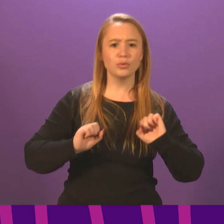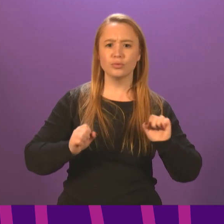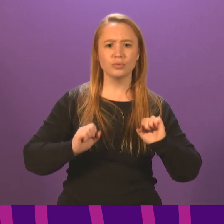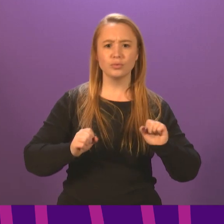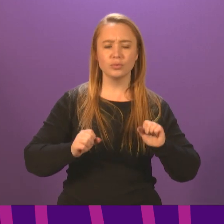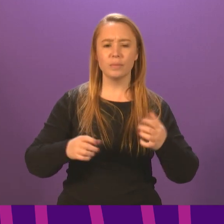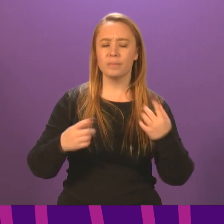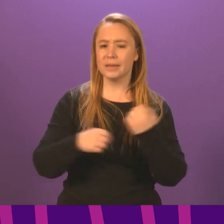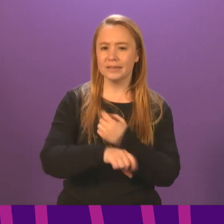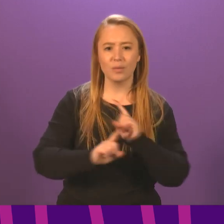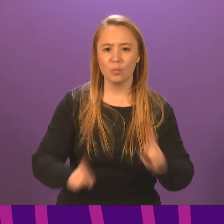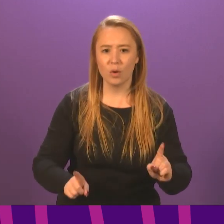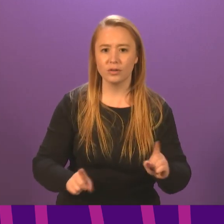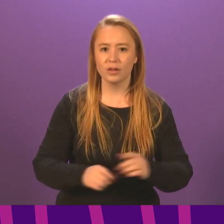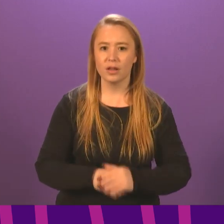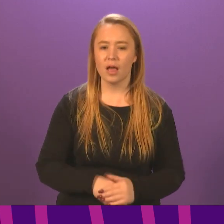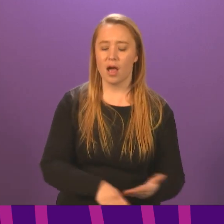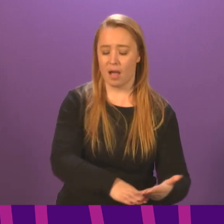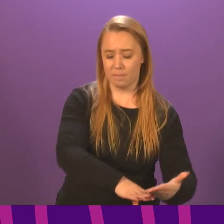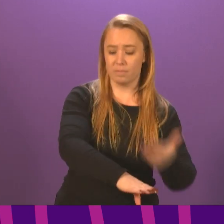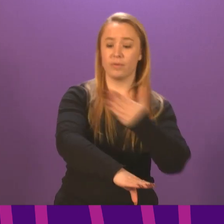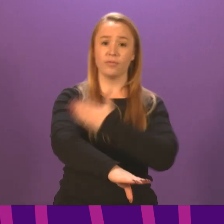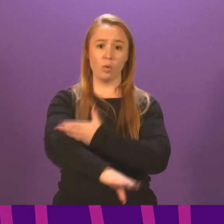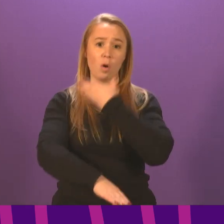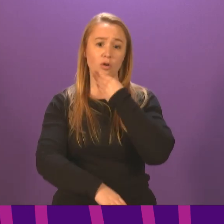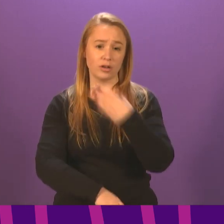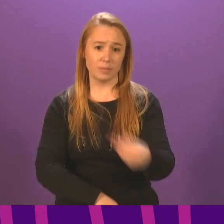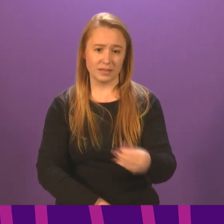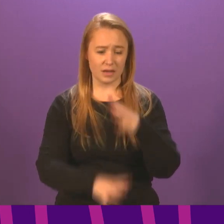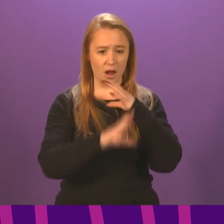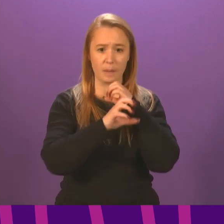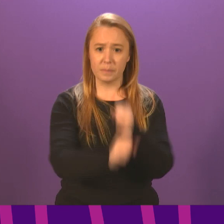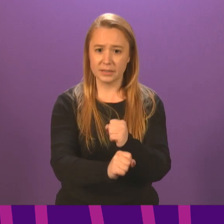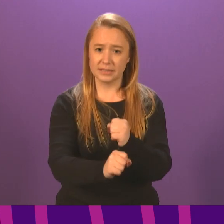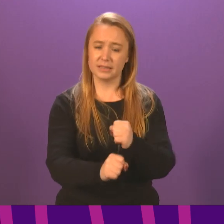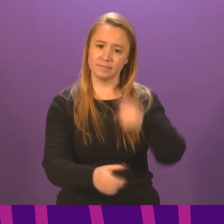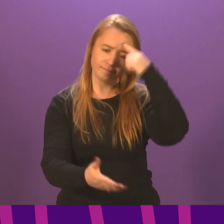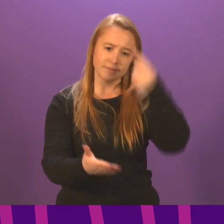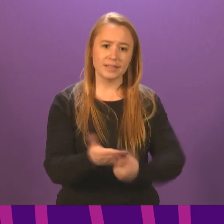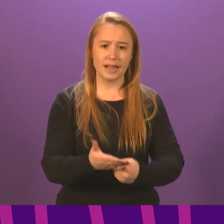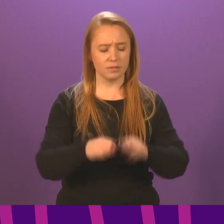of the four nations committed in advance to the Christmas relaxation, a decision that